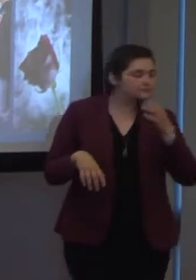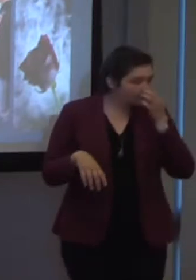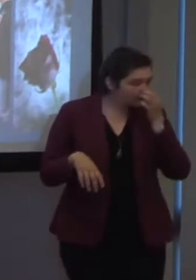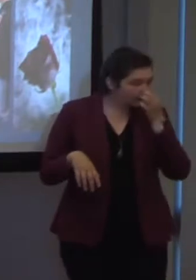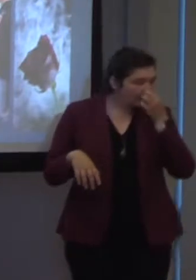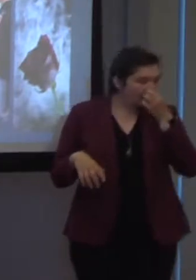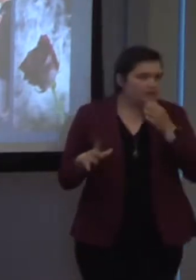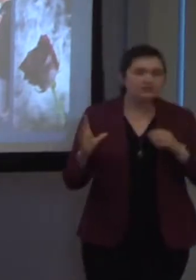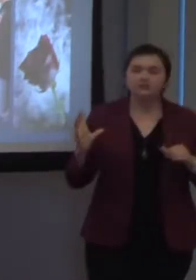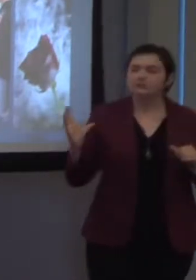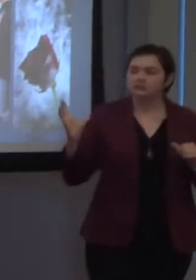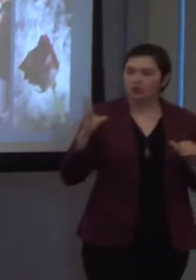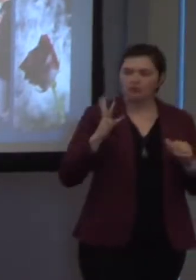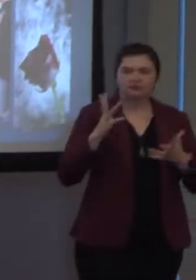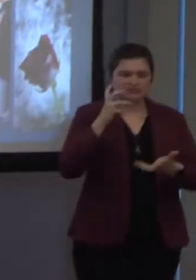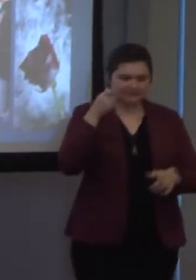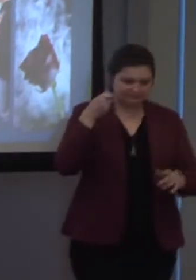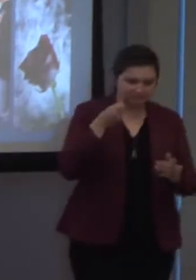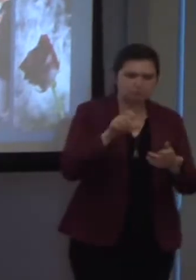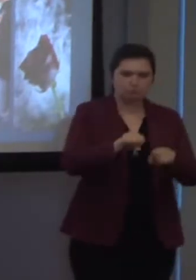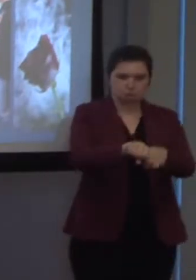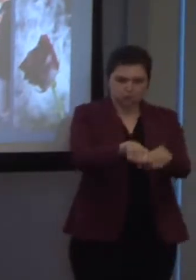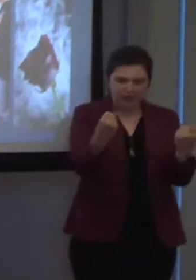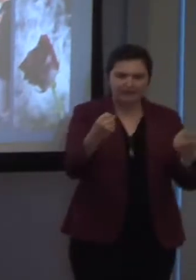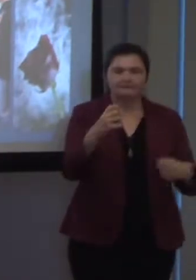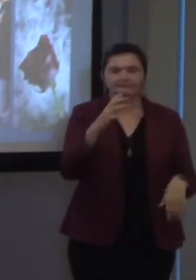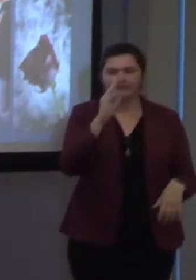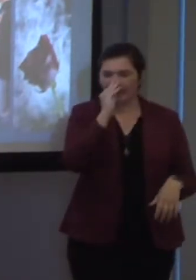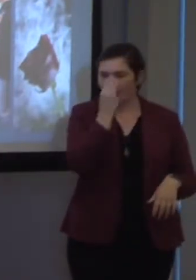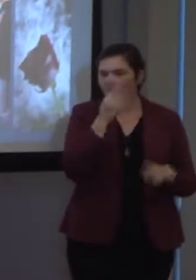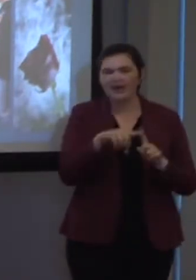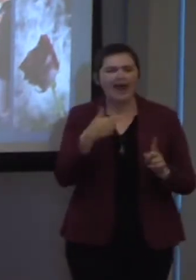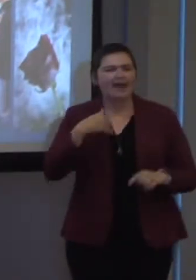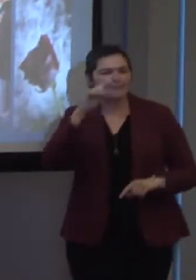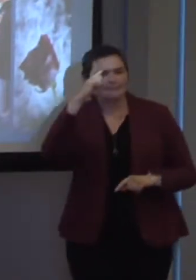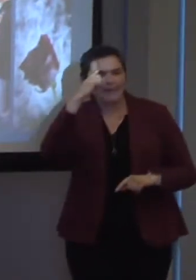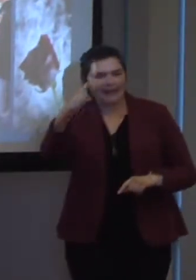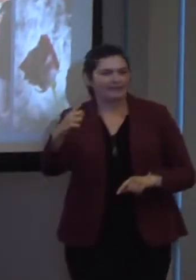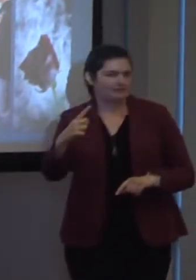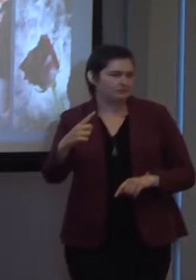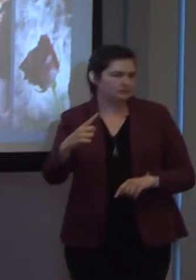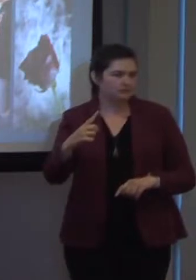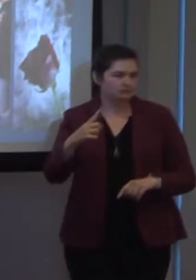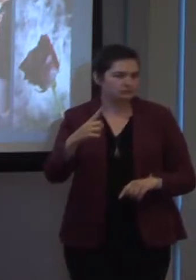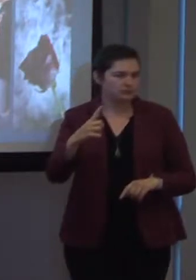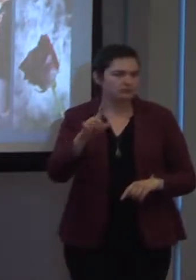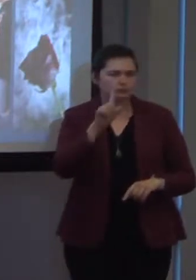We used to, we'd smash the flower, we also had a penny, and that was so we could see how,